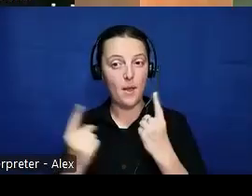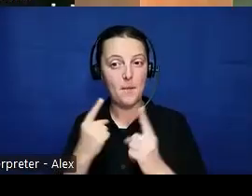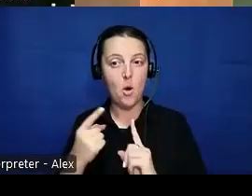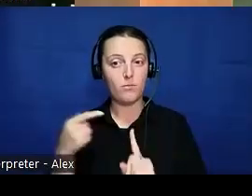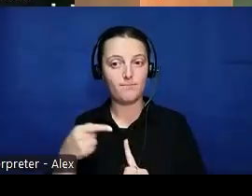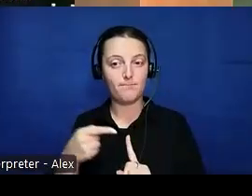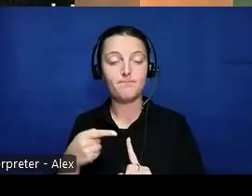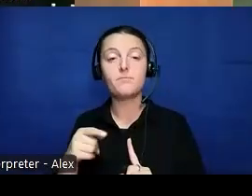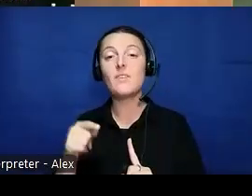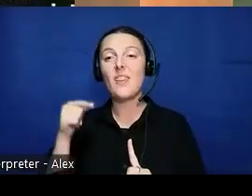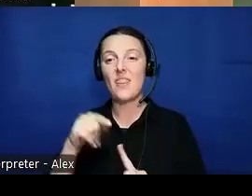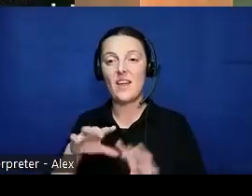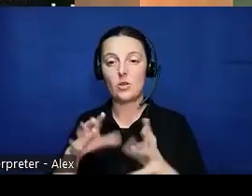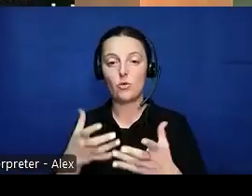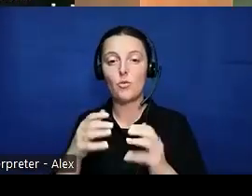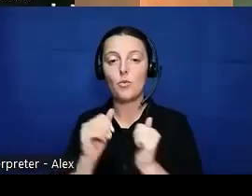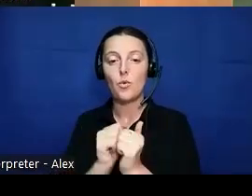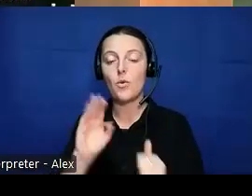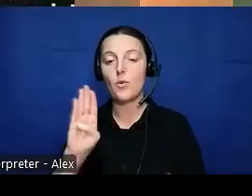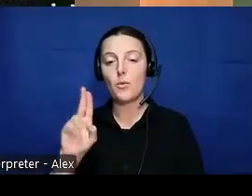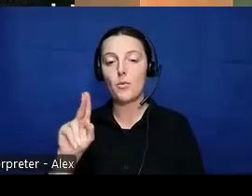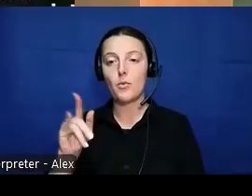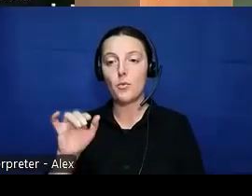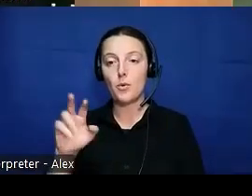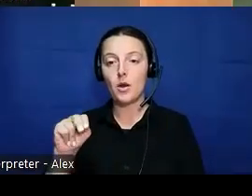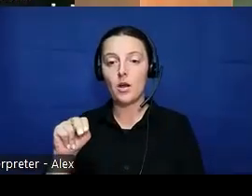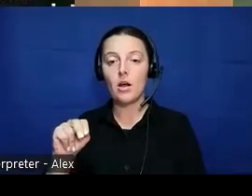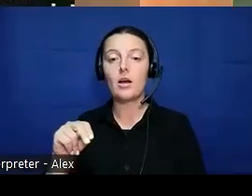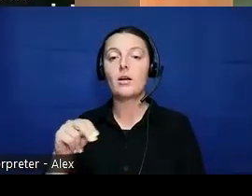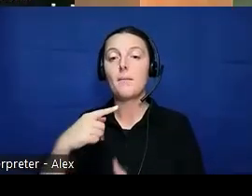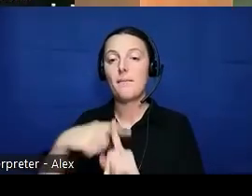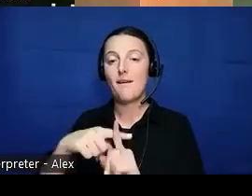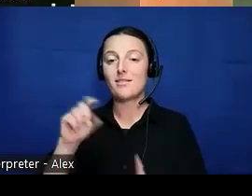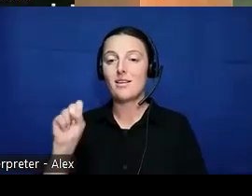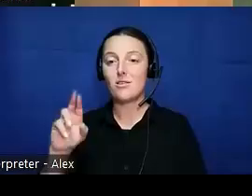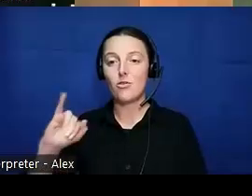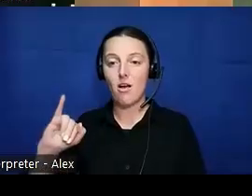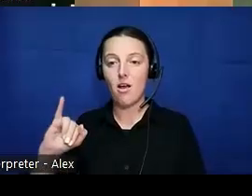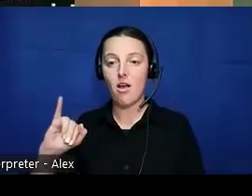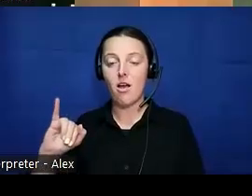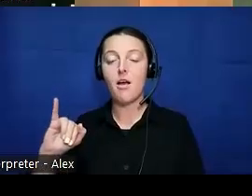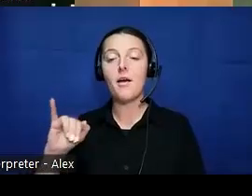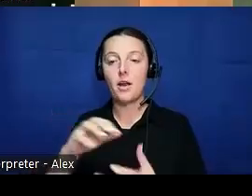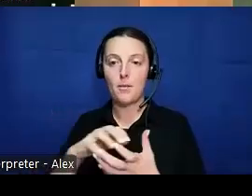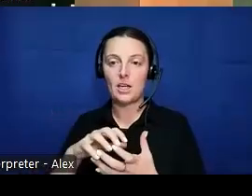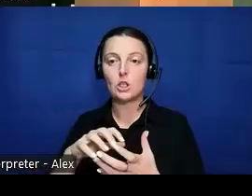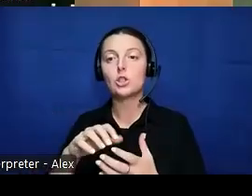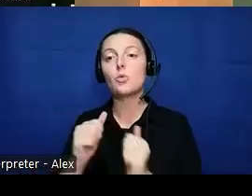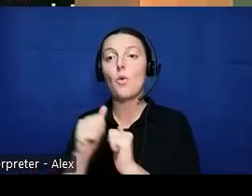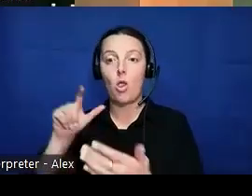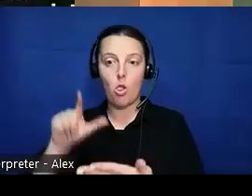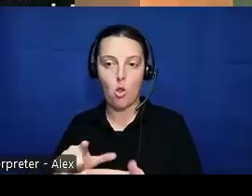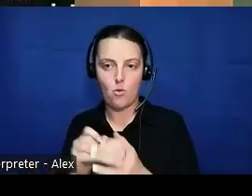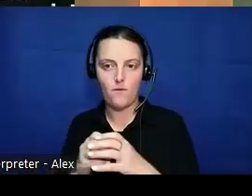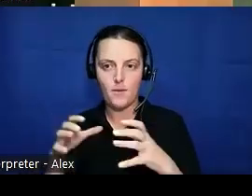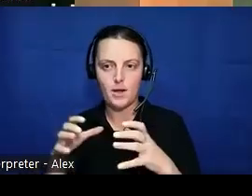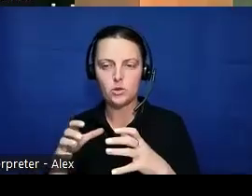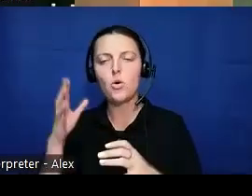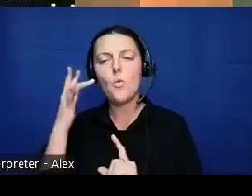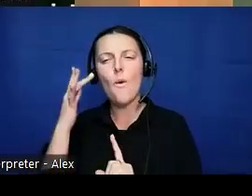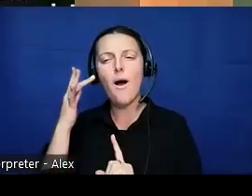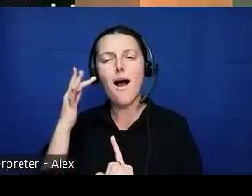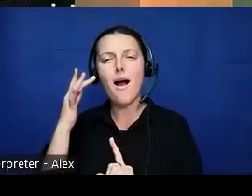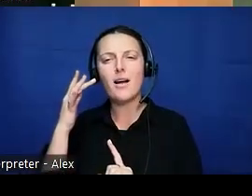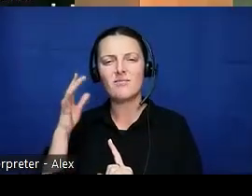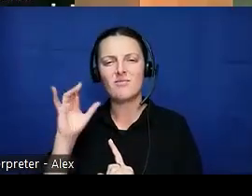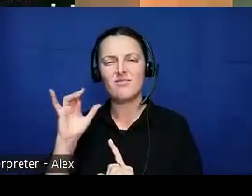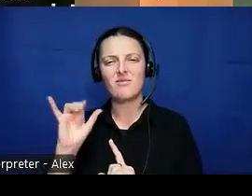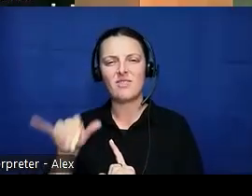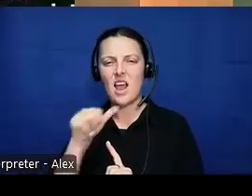the bupropriion plus combination, okay, with low inflammation, why isn't that right up here? Why